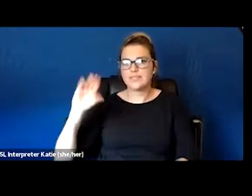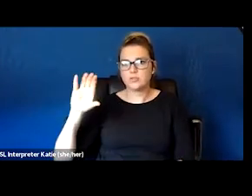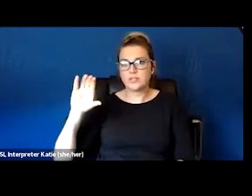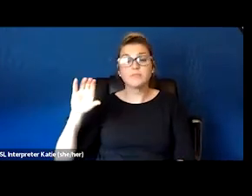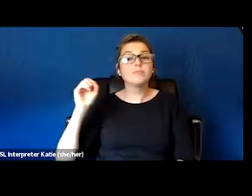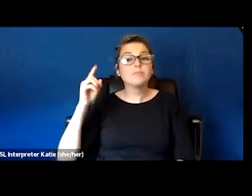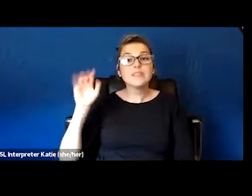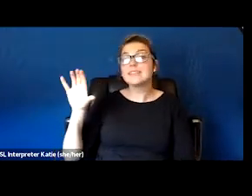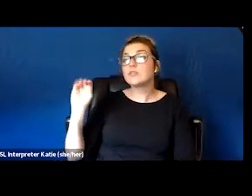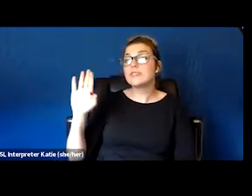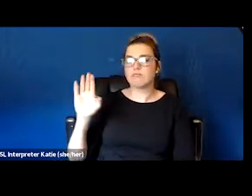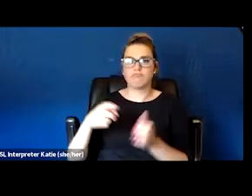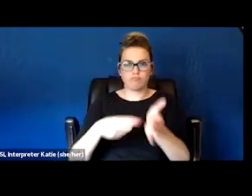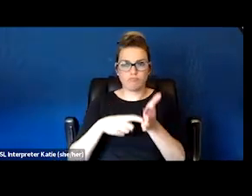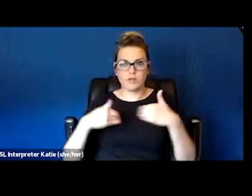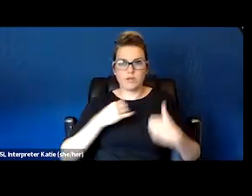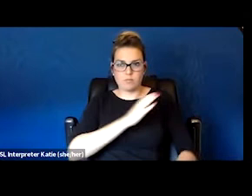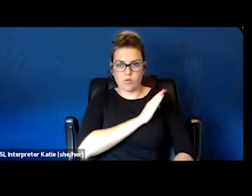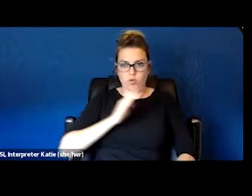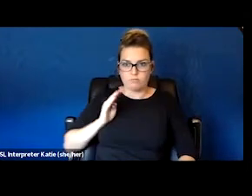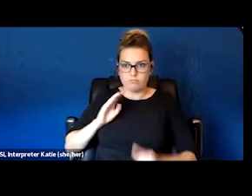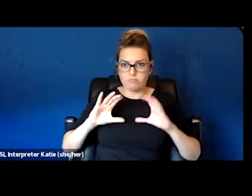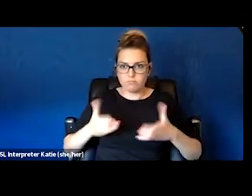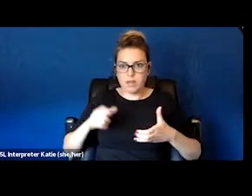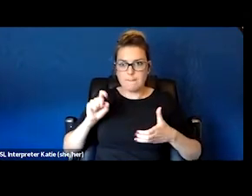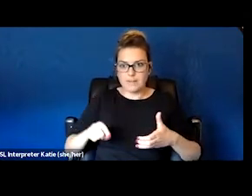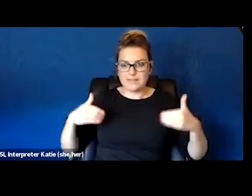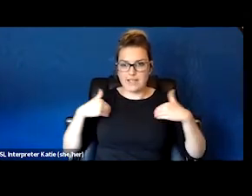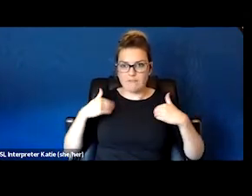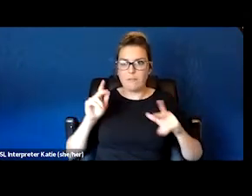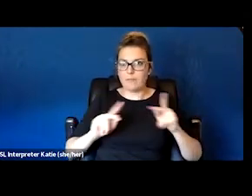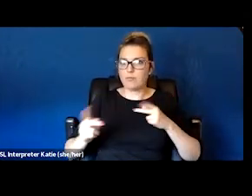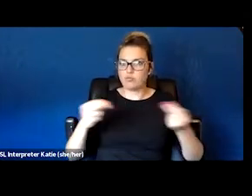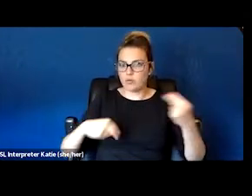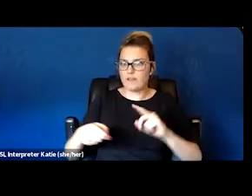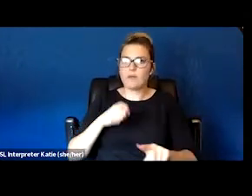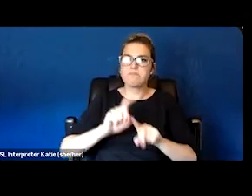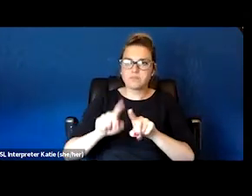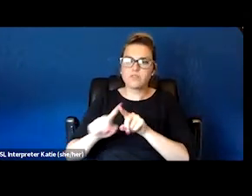which is comprised of representatives from local homeless assistance organizations and at least one person